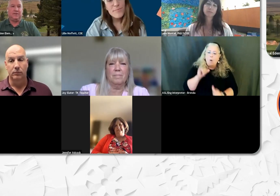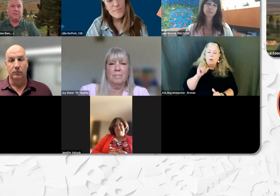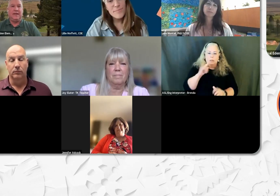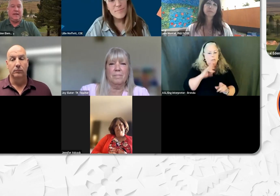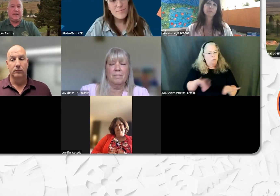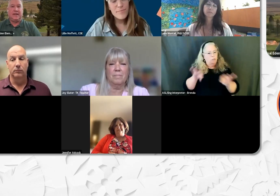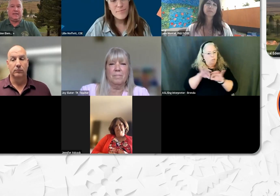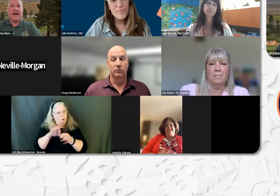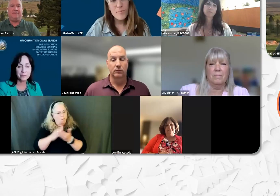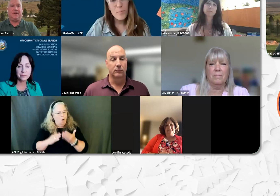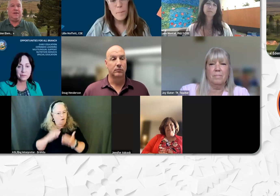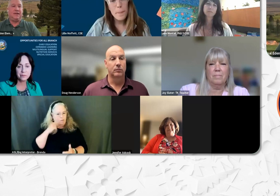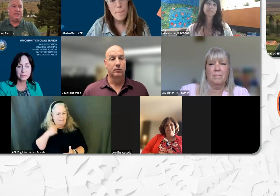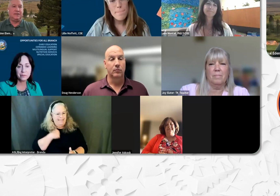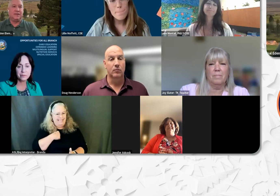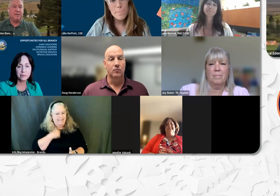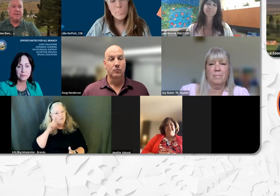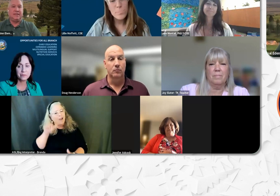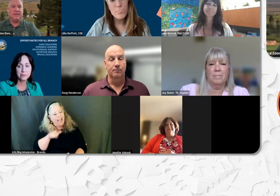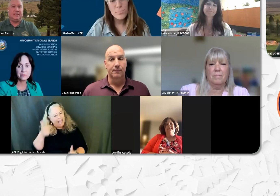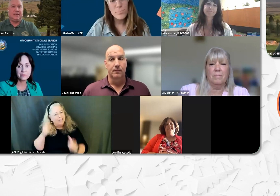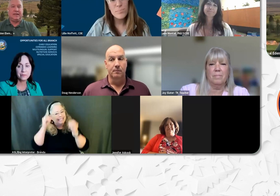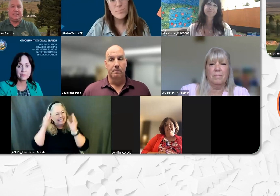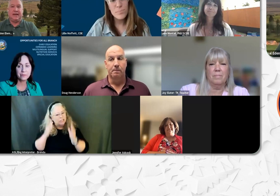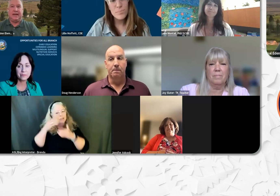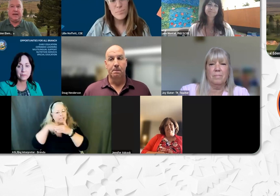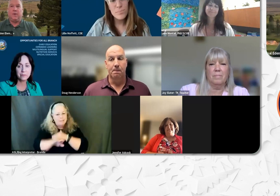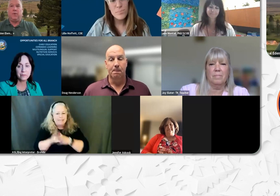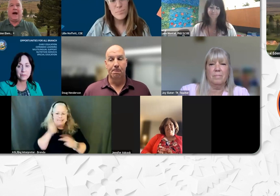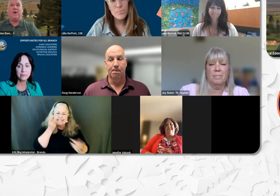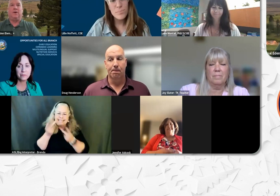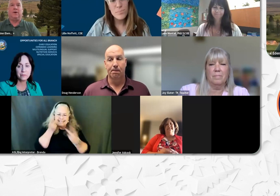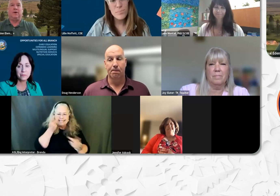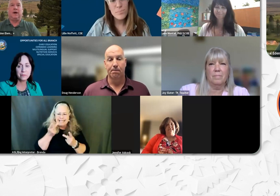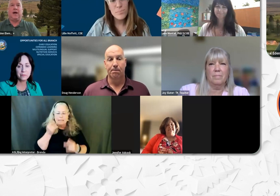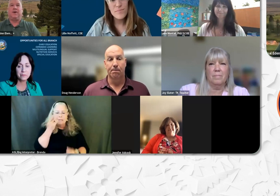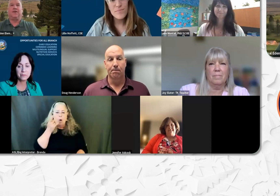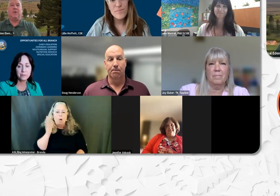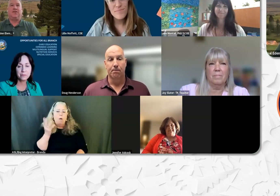things for me is having other teachers come in and see it and say “Wow. I want to I want